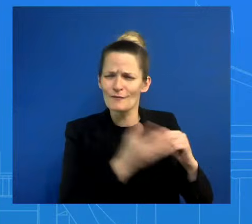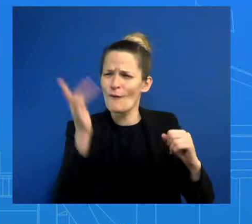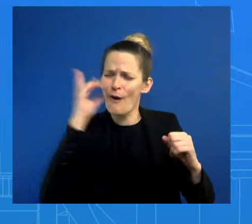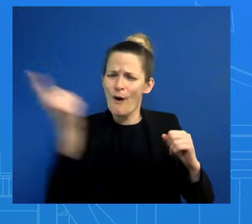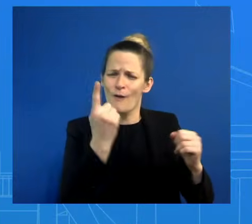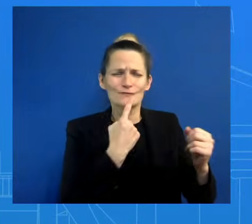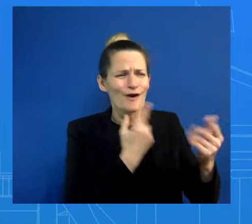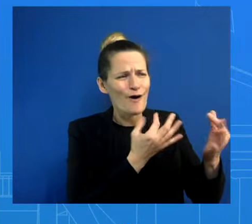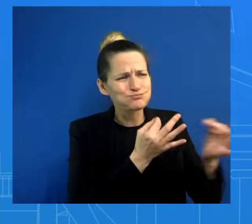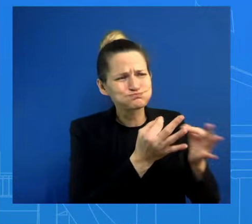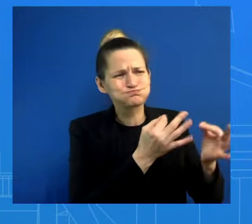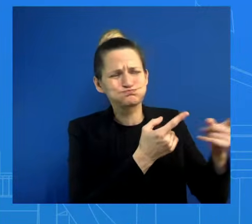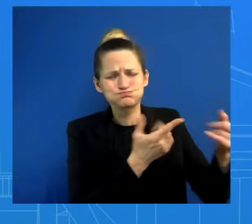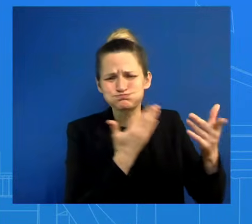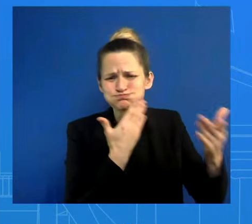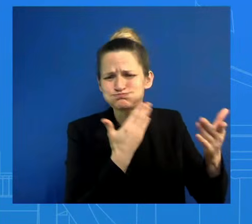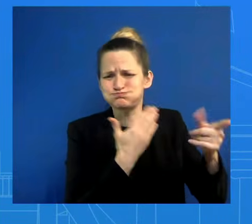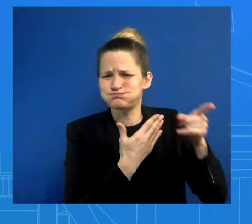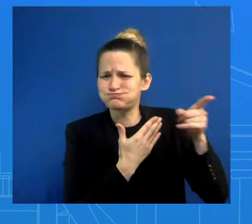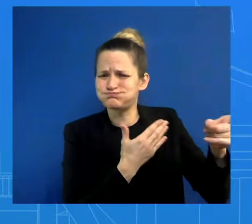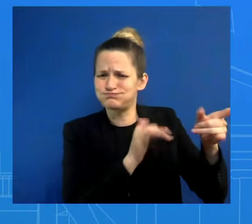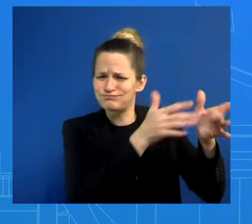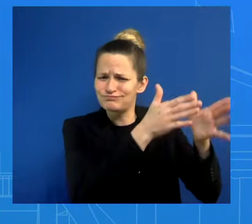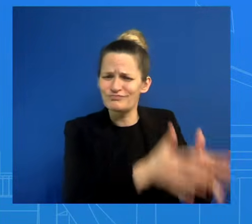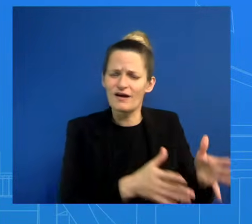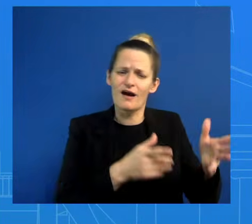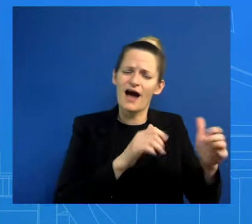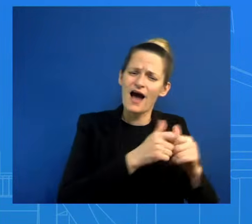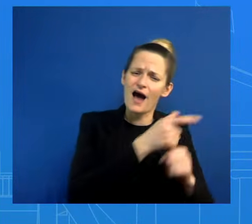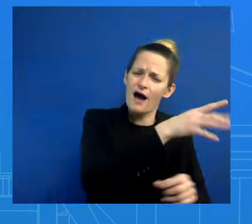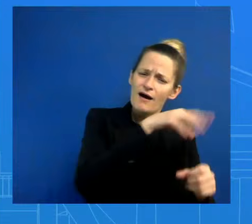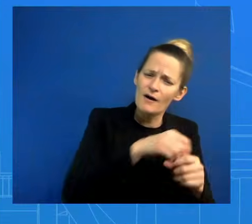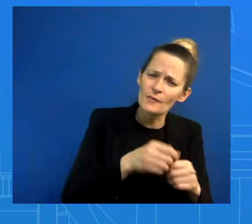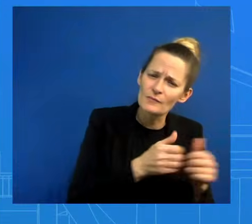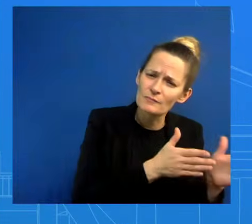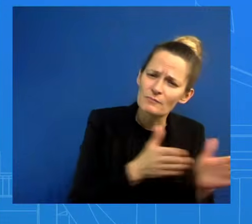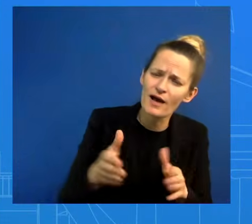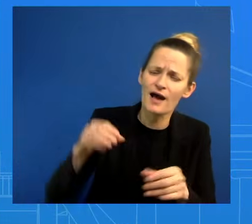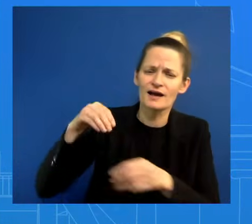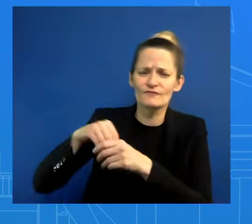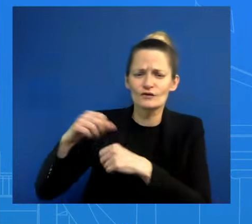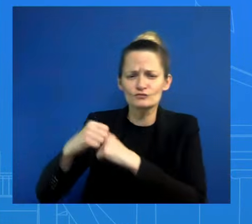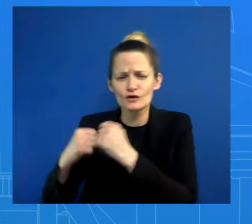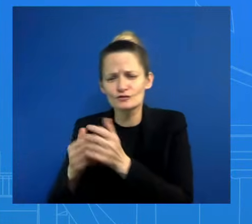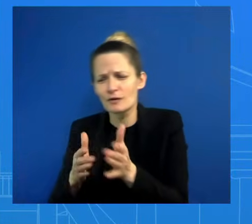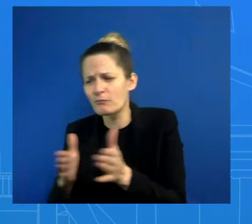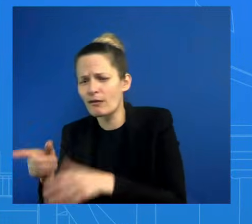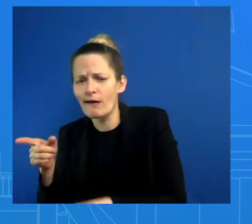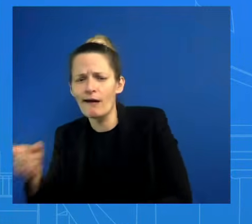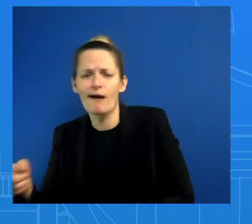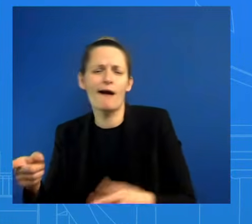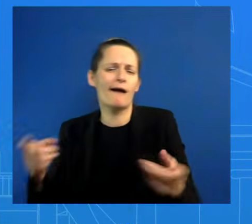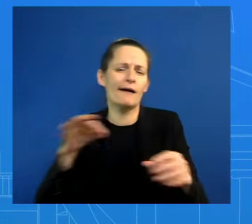whether it is the Inflation Reduction Act, or all. So, that is not uncommon. He does that pretty -- very regularly.